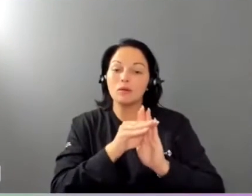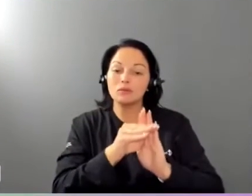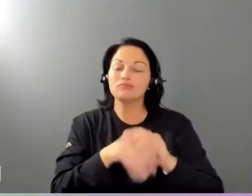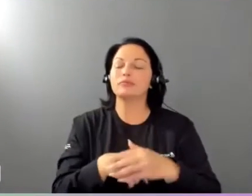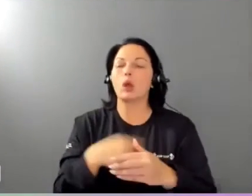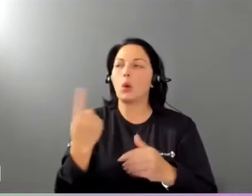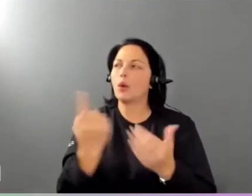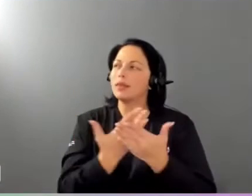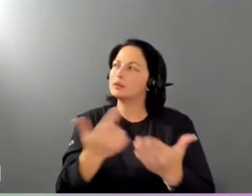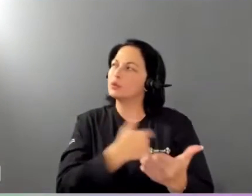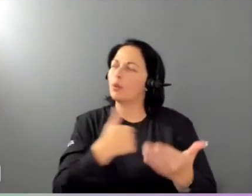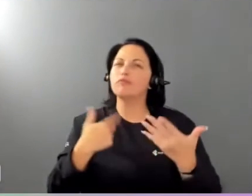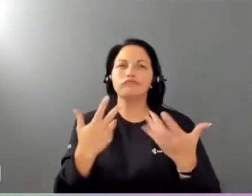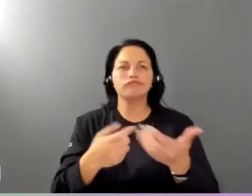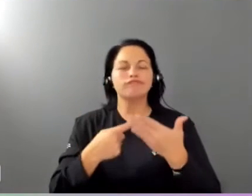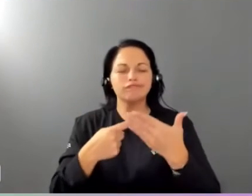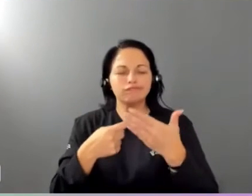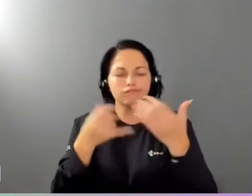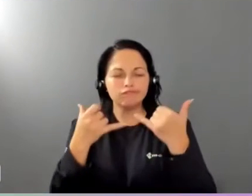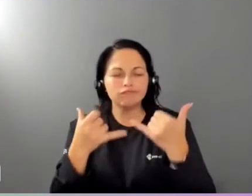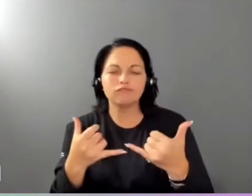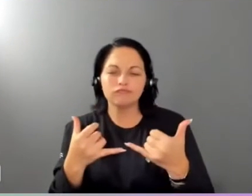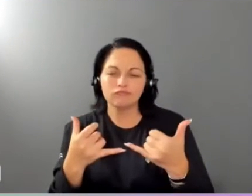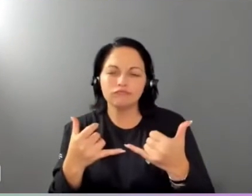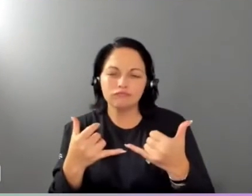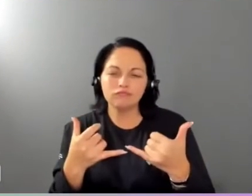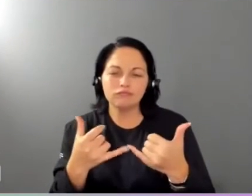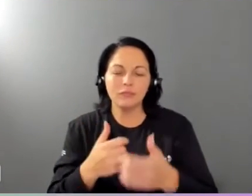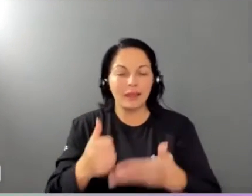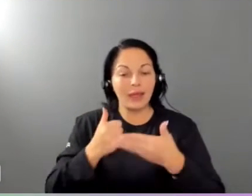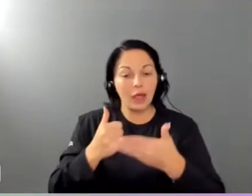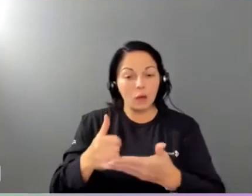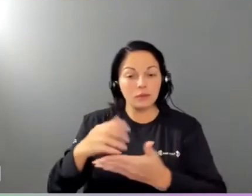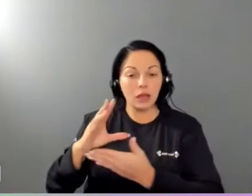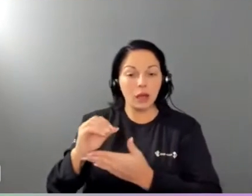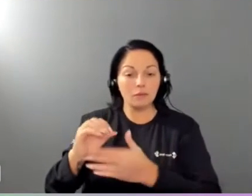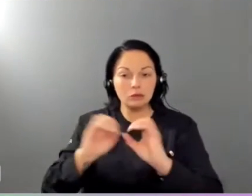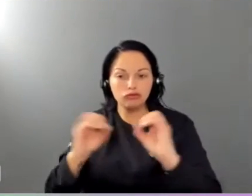about accessibility and inclusion, and this topic around maturity models. One of the things we